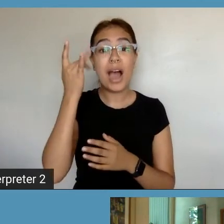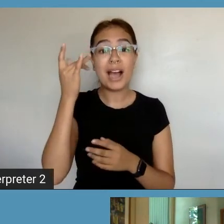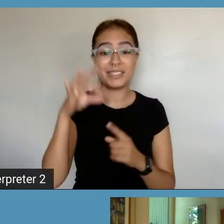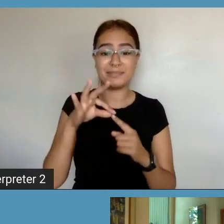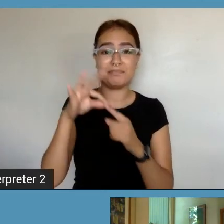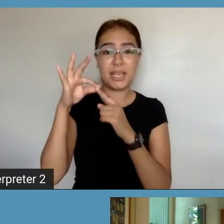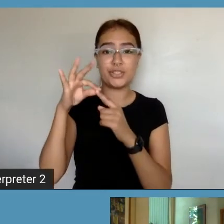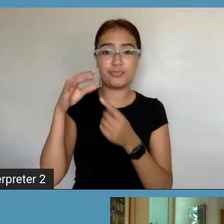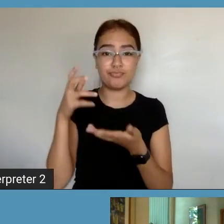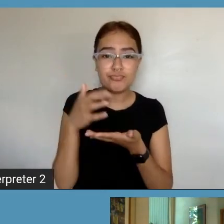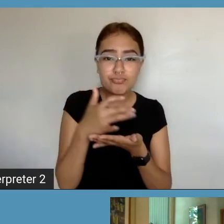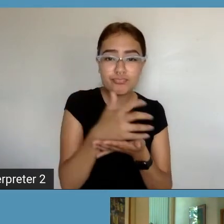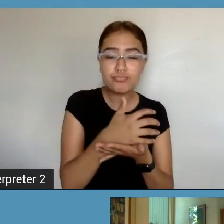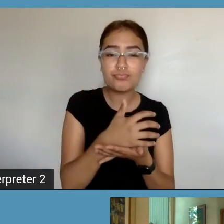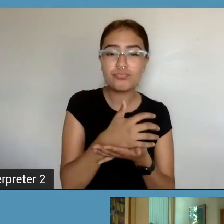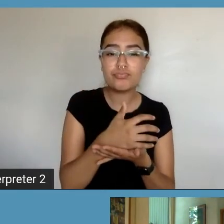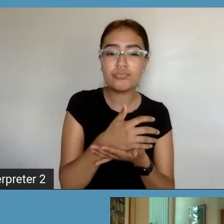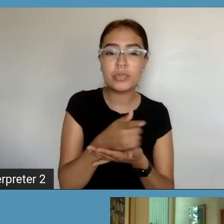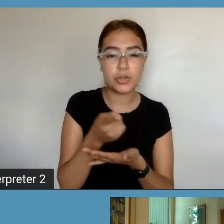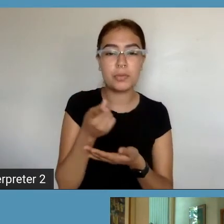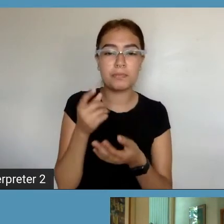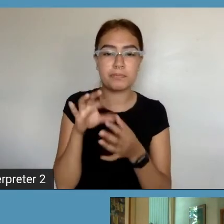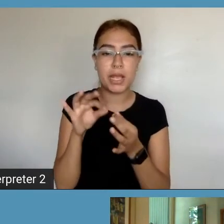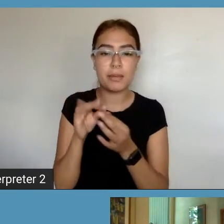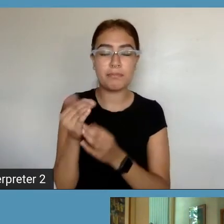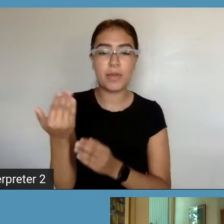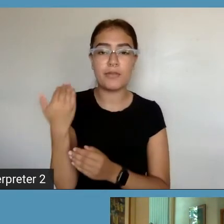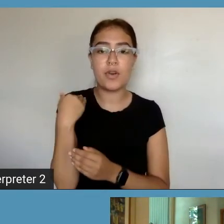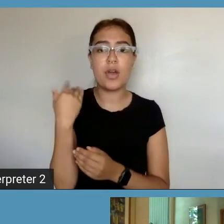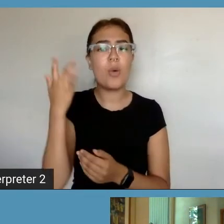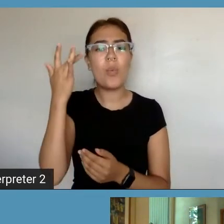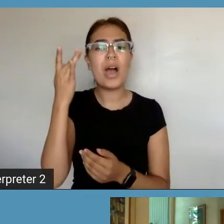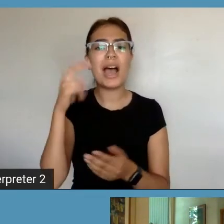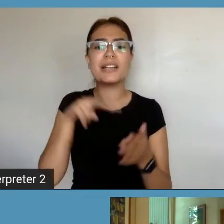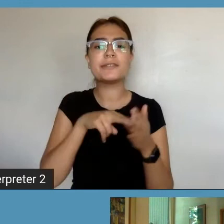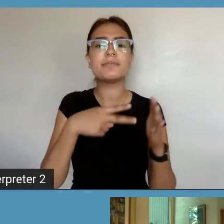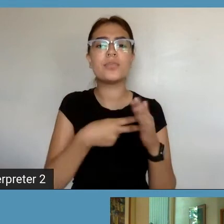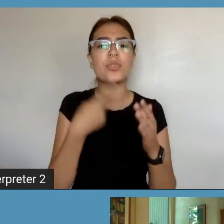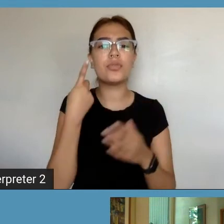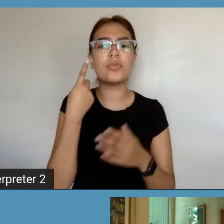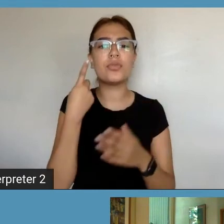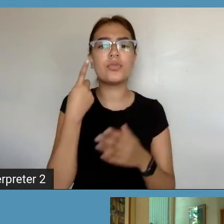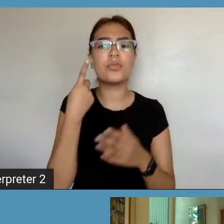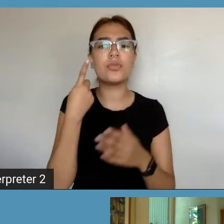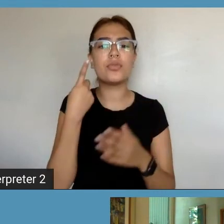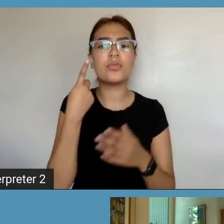you mentioned earlier in your presentation, matter as far as rationalizing what gets digitized first,